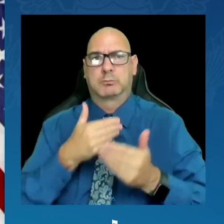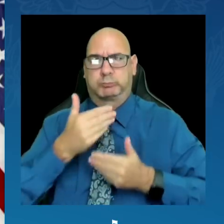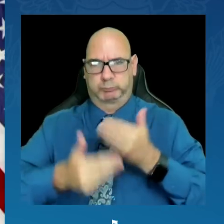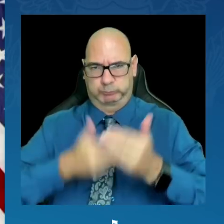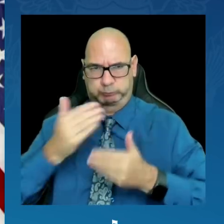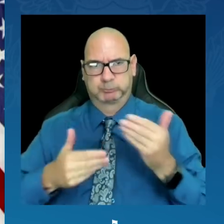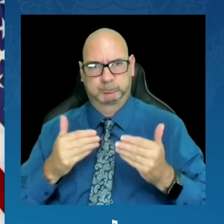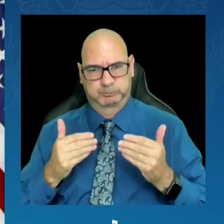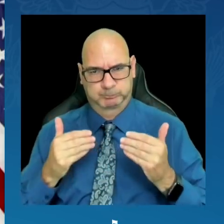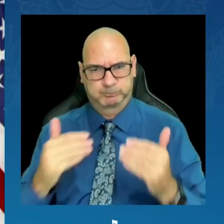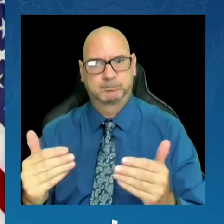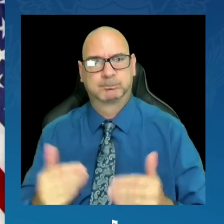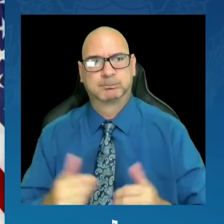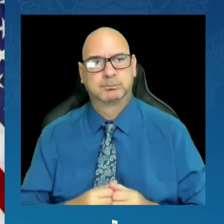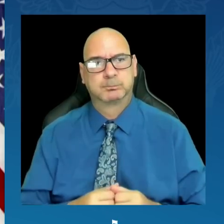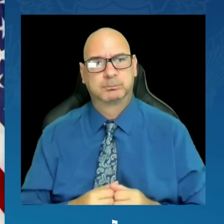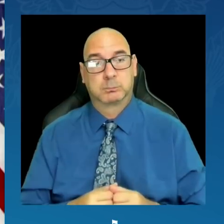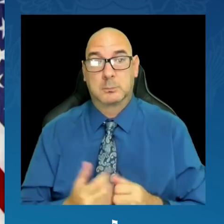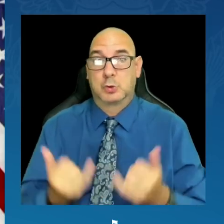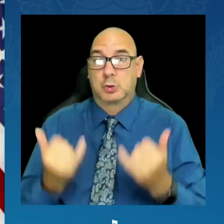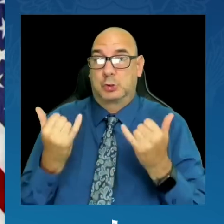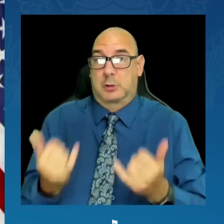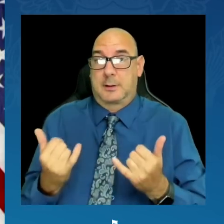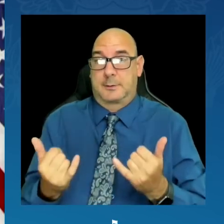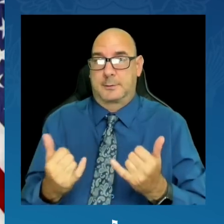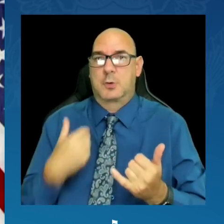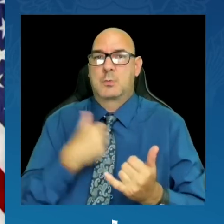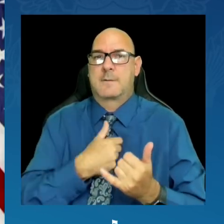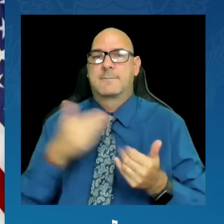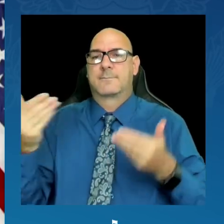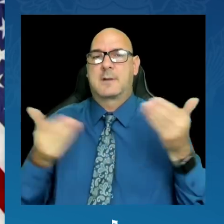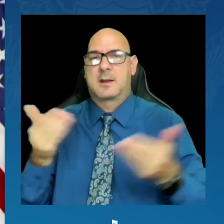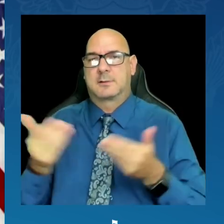Today, I invite all people to stand together